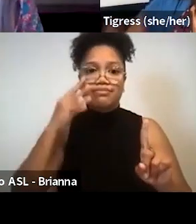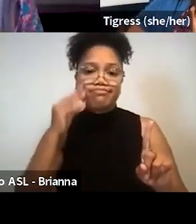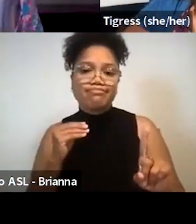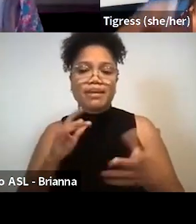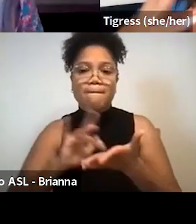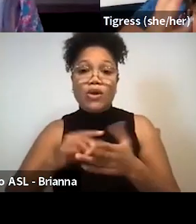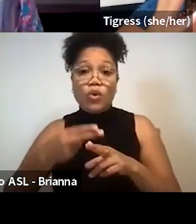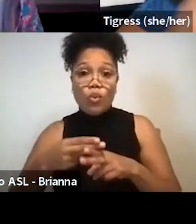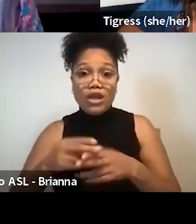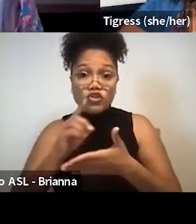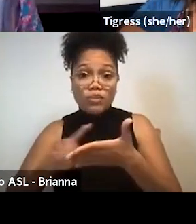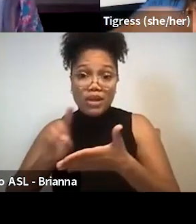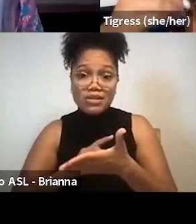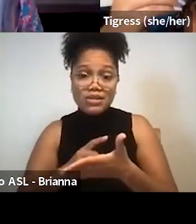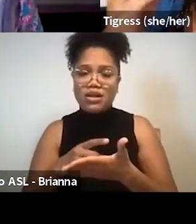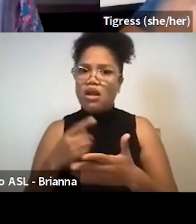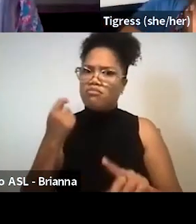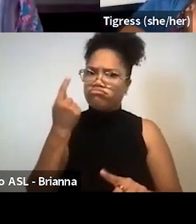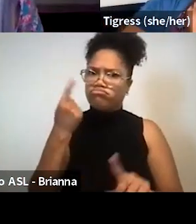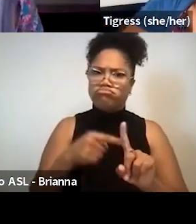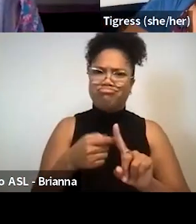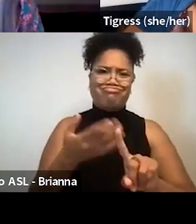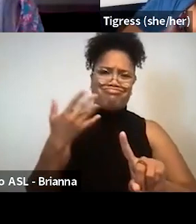of organizing and legal research and all the other things that are needed